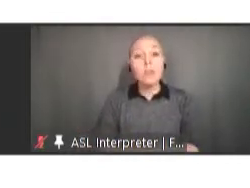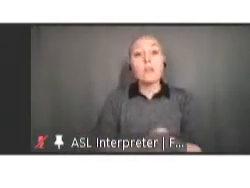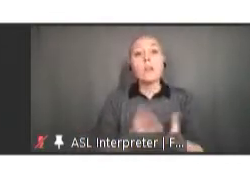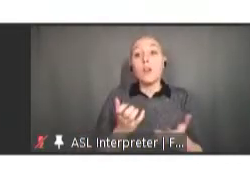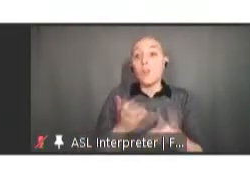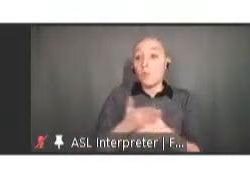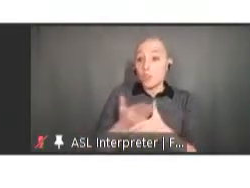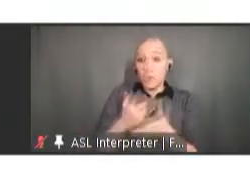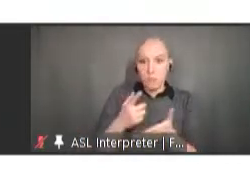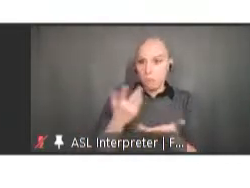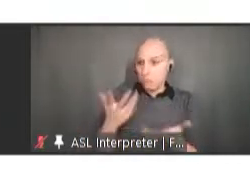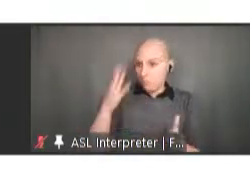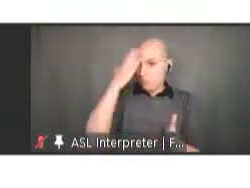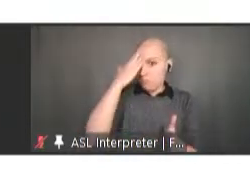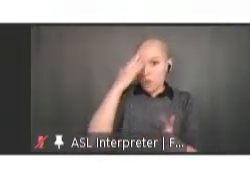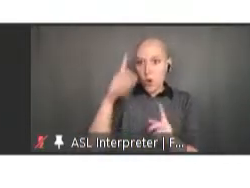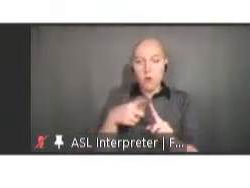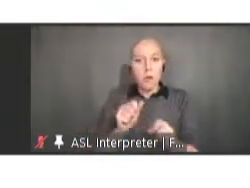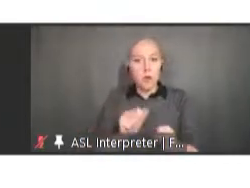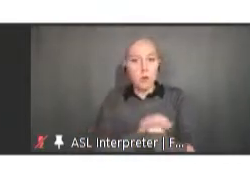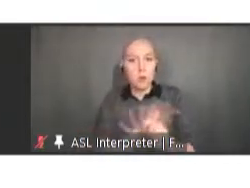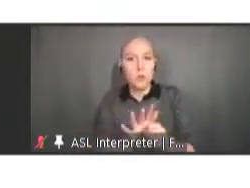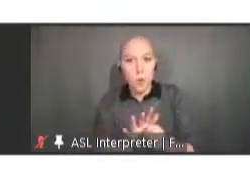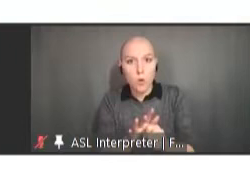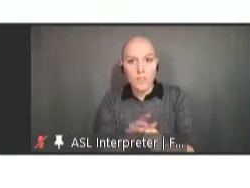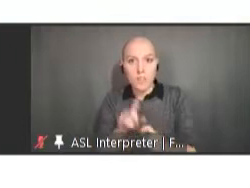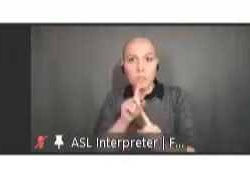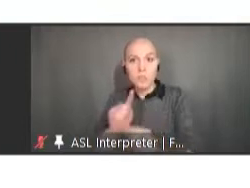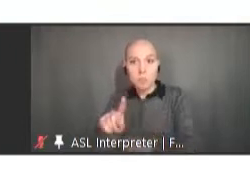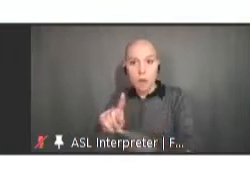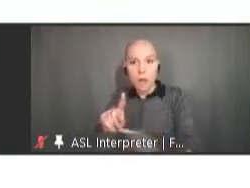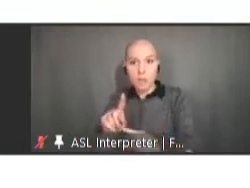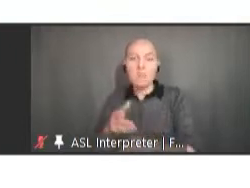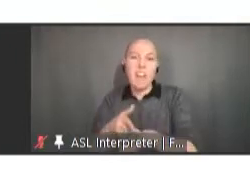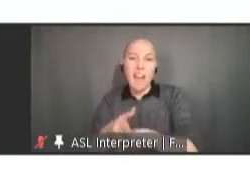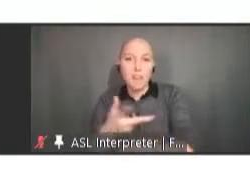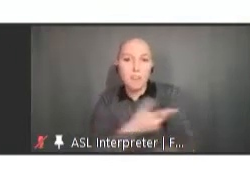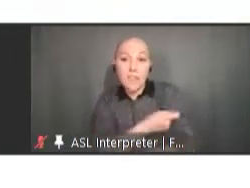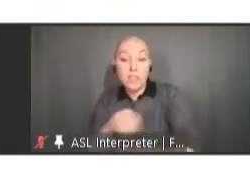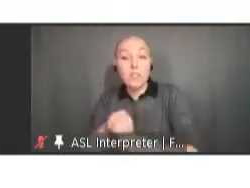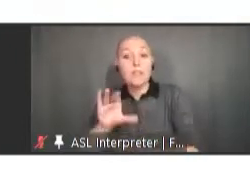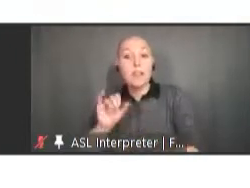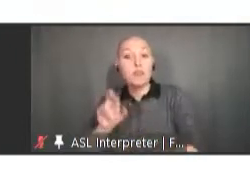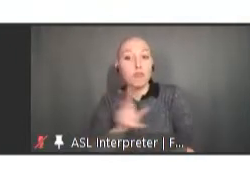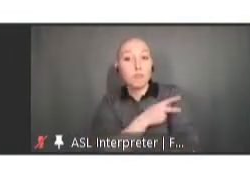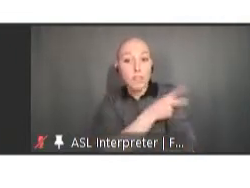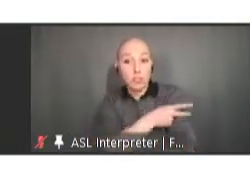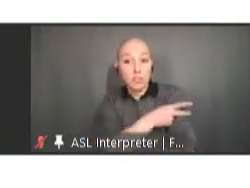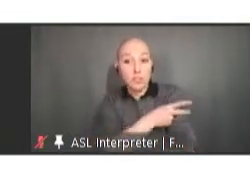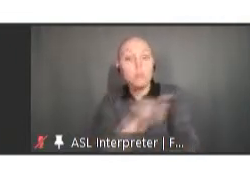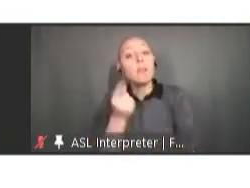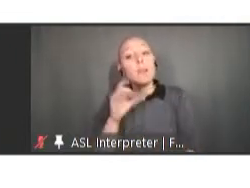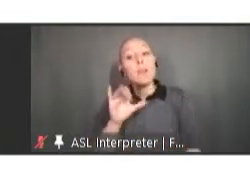either following infection or vaccination in cancer patients. A cancer can change or compromise the immune system in different ways, either because of